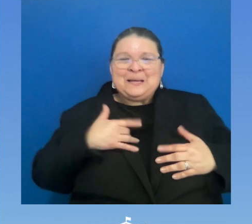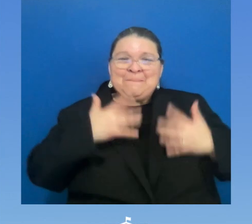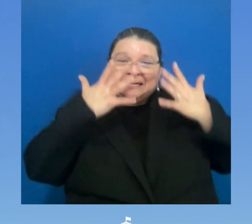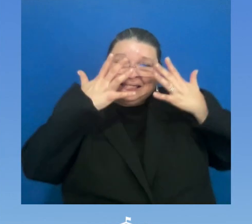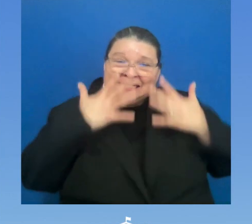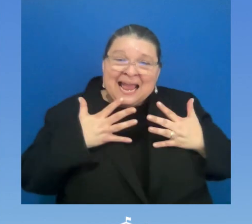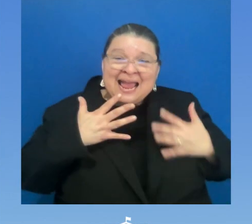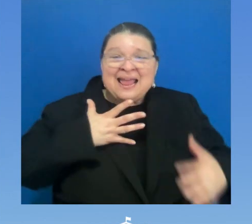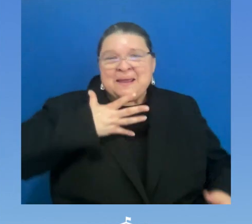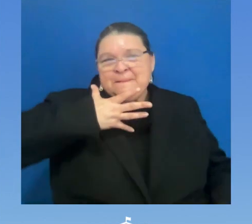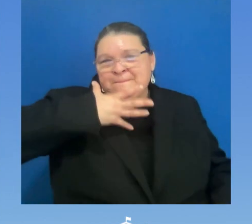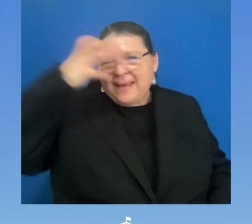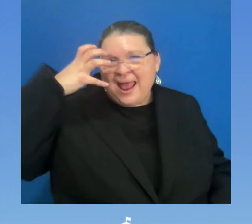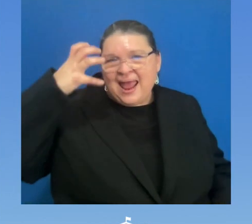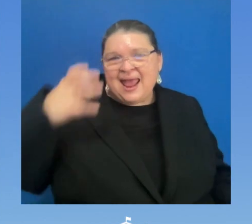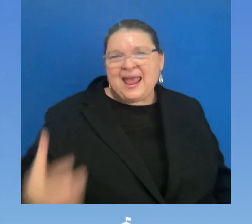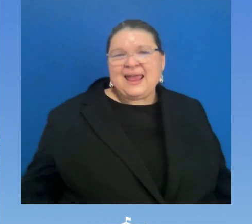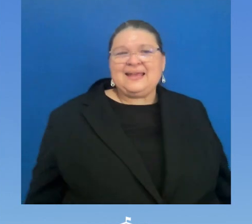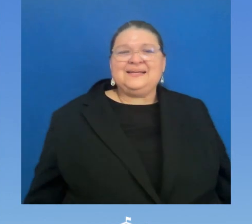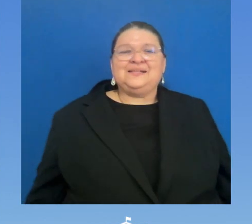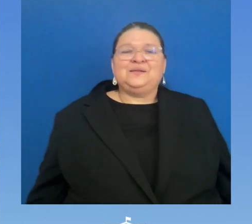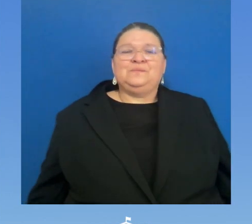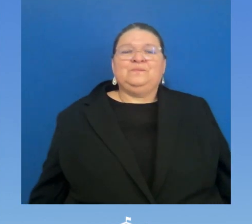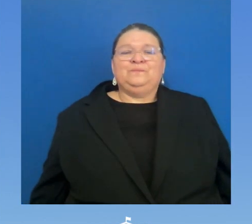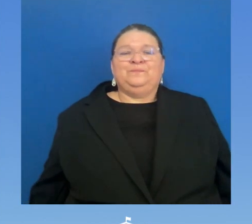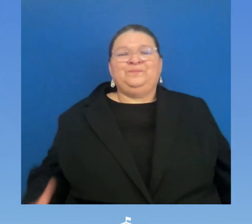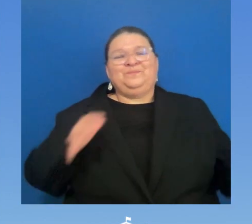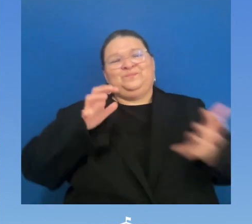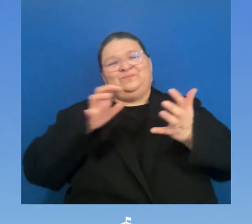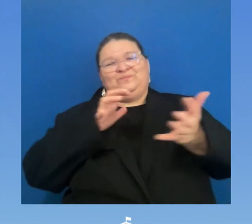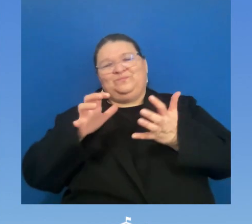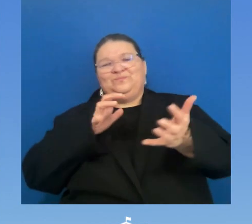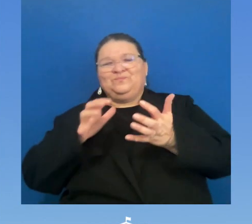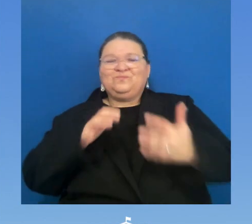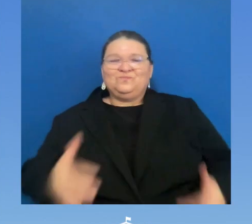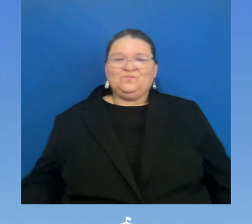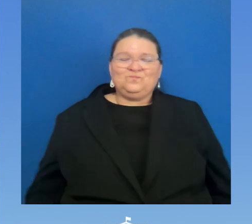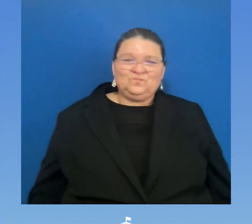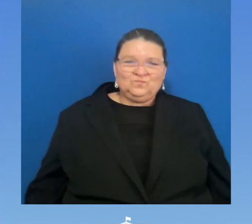Ms. Rapinoe: I mean -- The Vice President: Take two. Take two. Ms. Rapinoe: That just really --